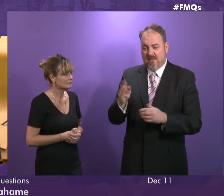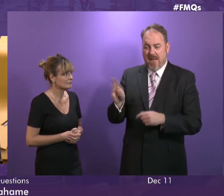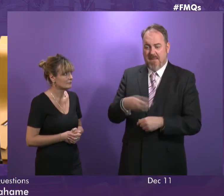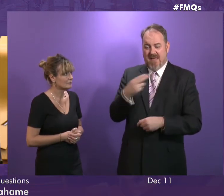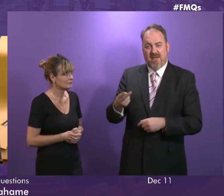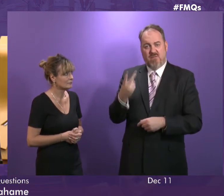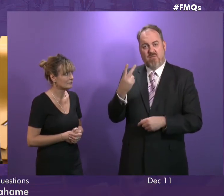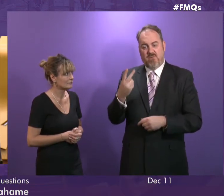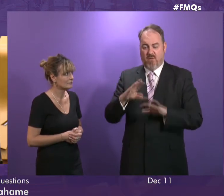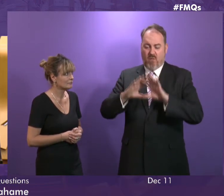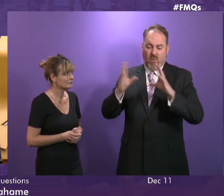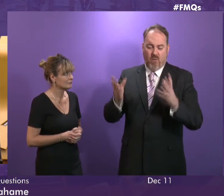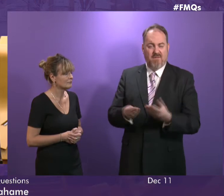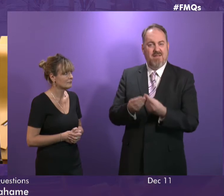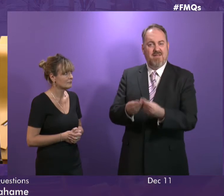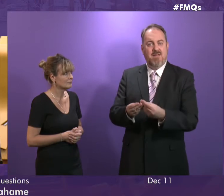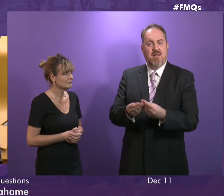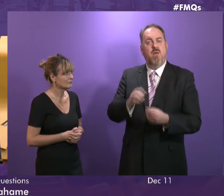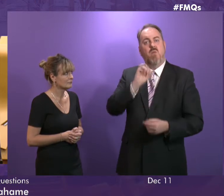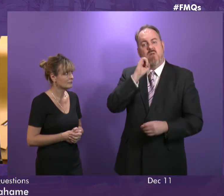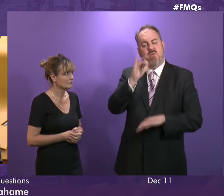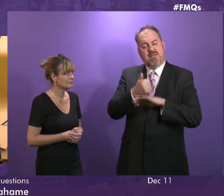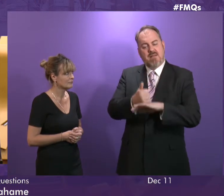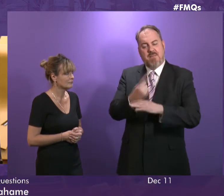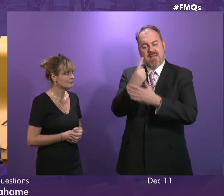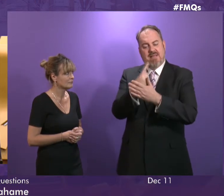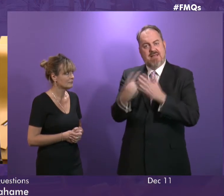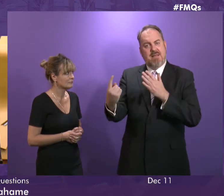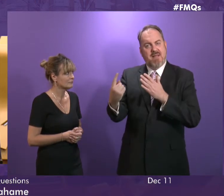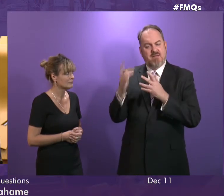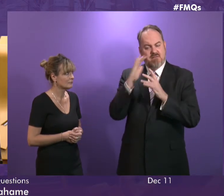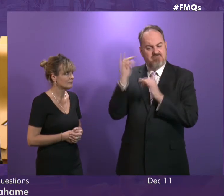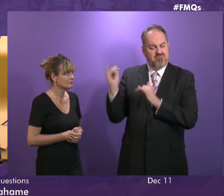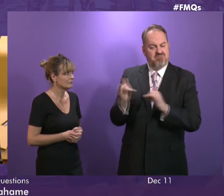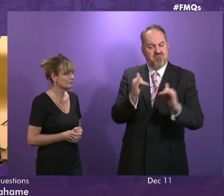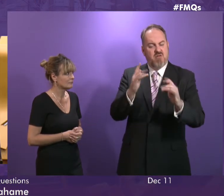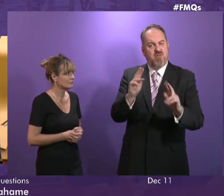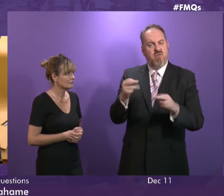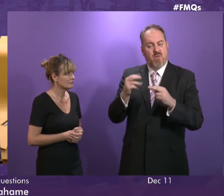support calls for an independent review of all traps that are used in Scotland, to be